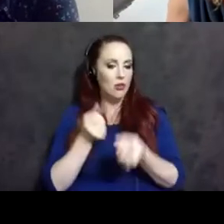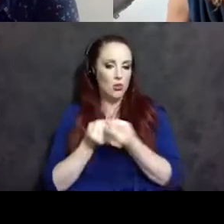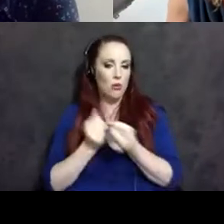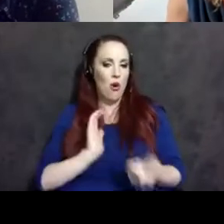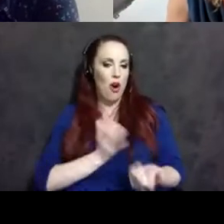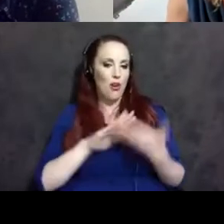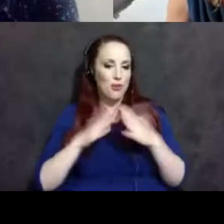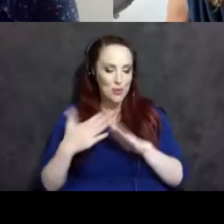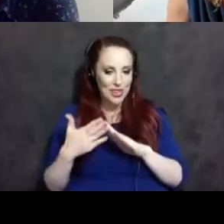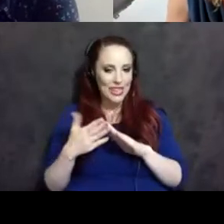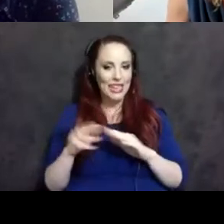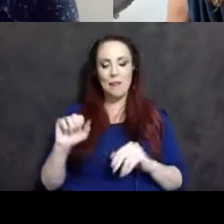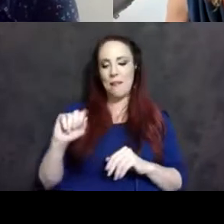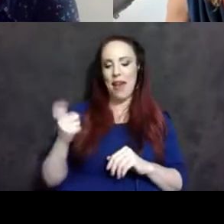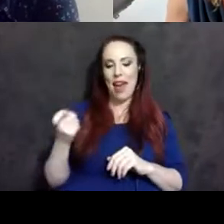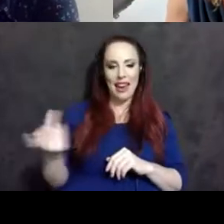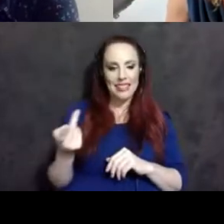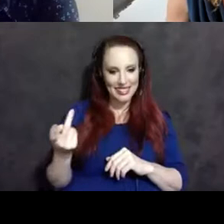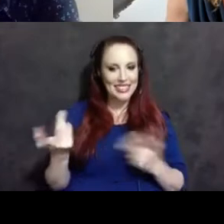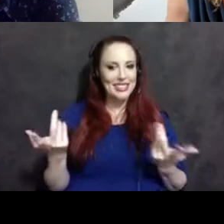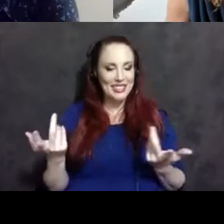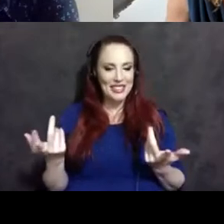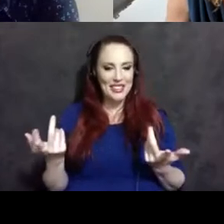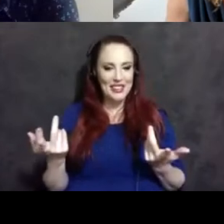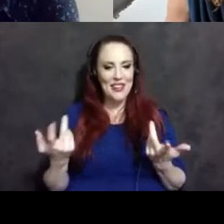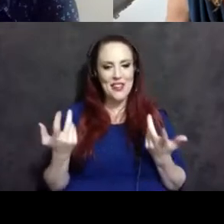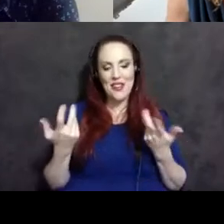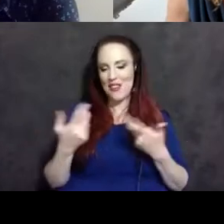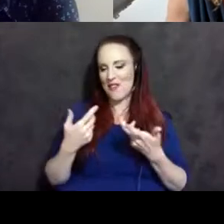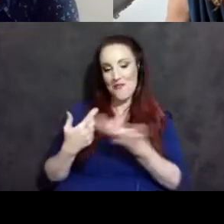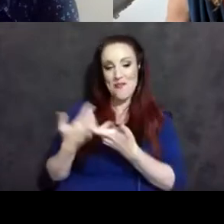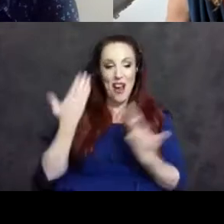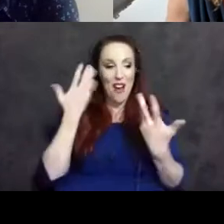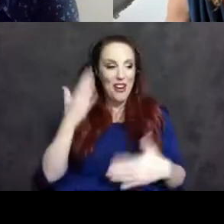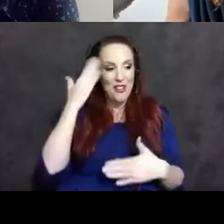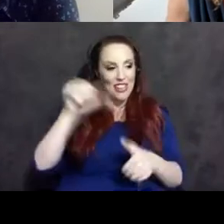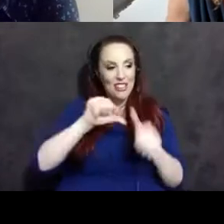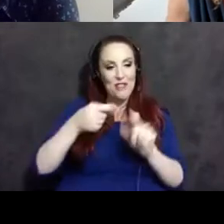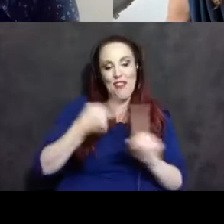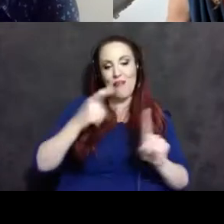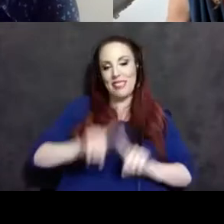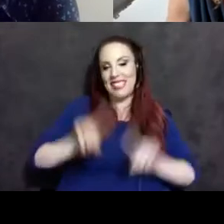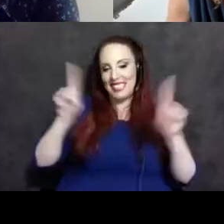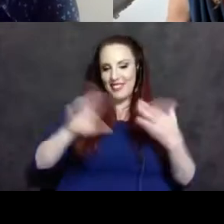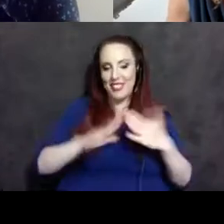Max and I, we all actually know each other from a different community, which is sort of funny.